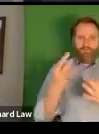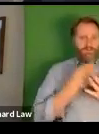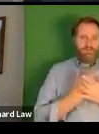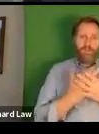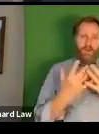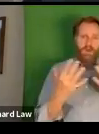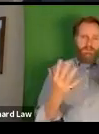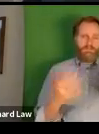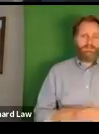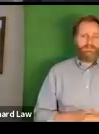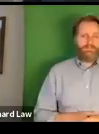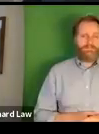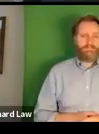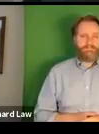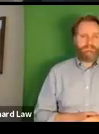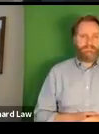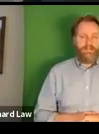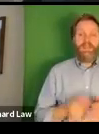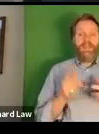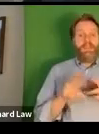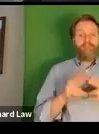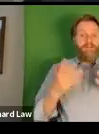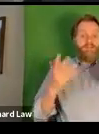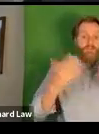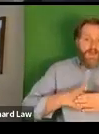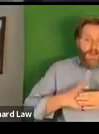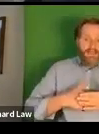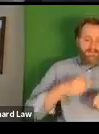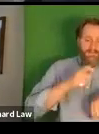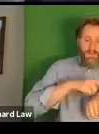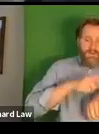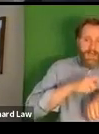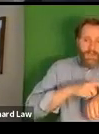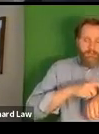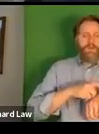answer to to you over but there's just in closing probably a couple of questions